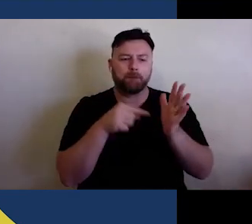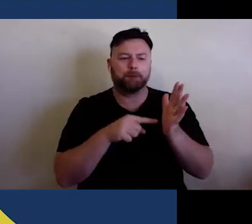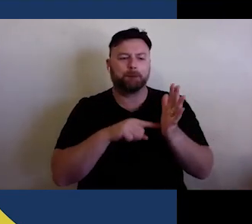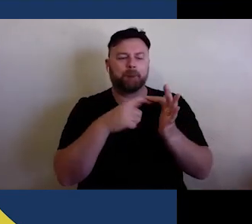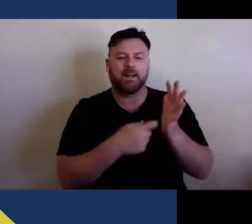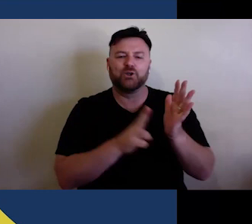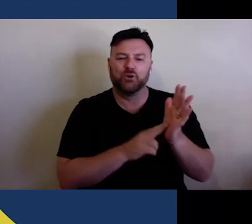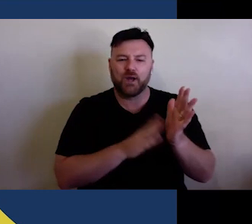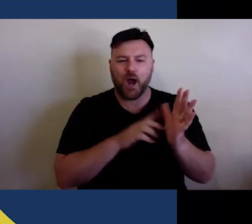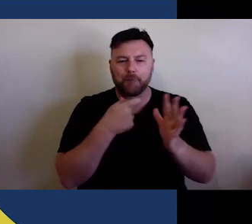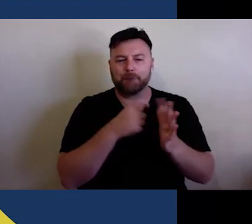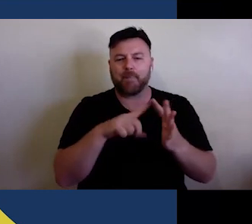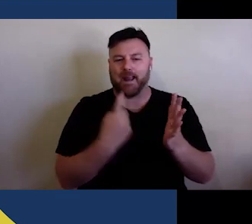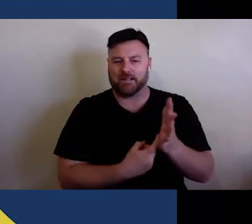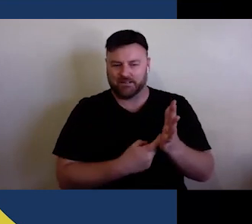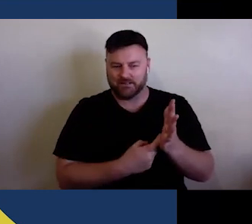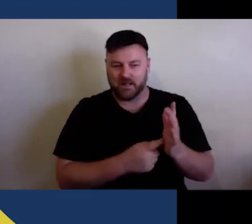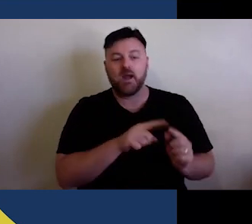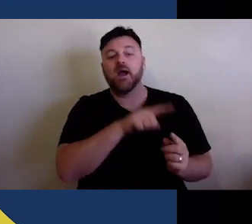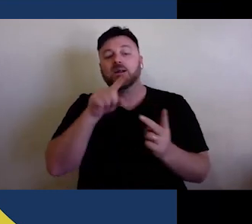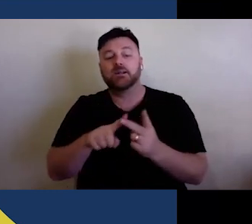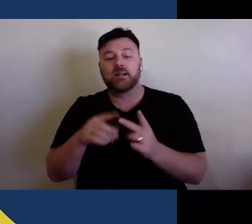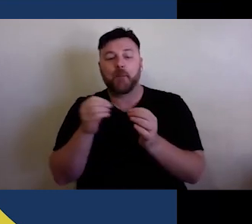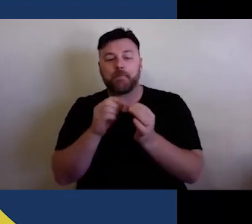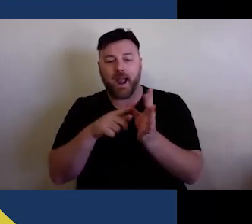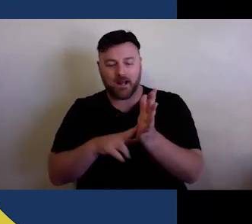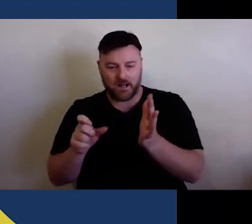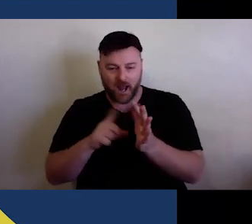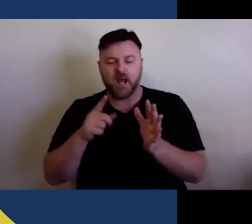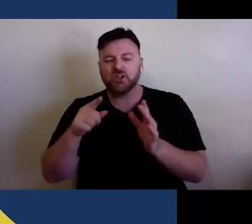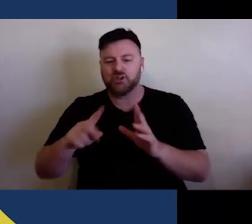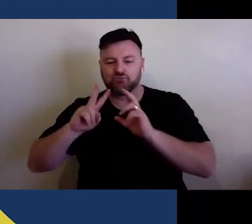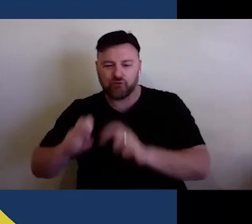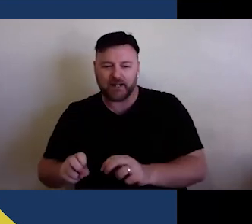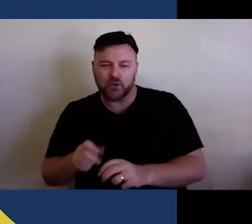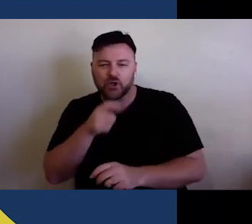Bianca is a research analyst at Patternmakers. You should listen to